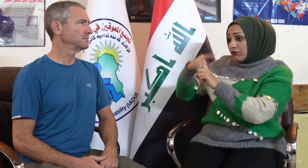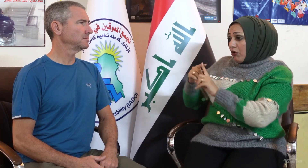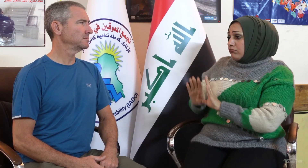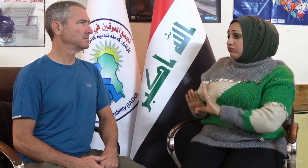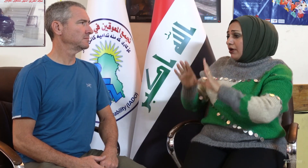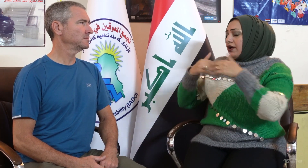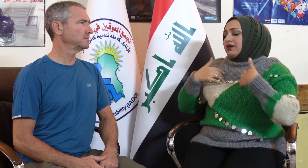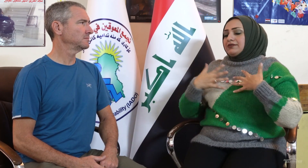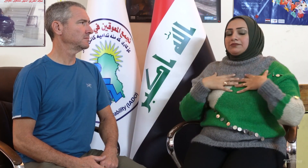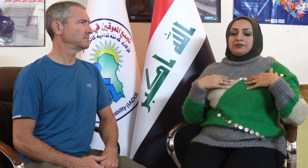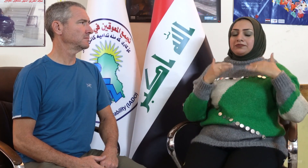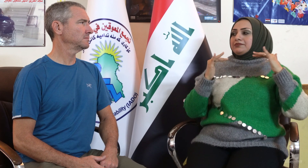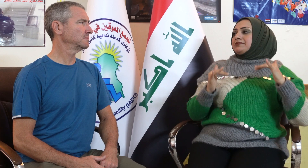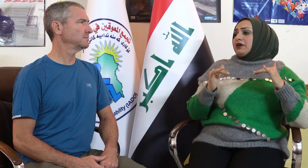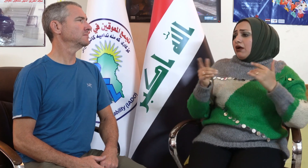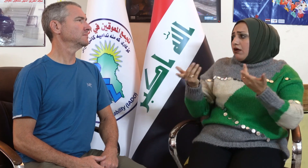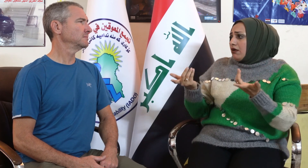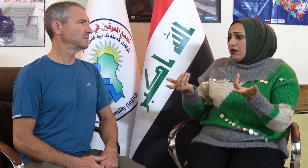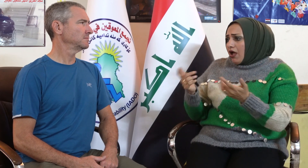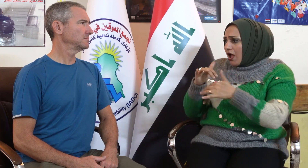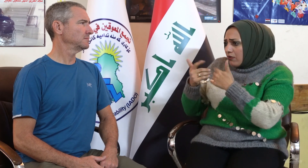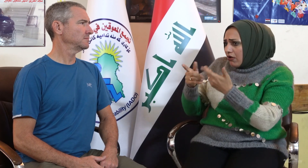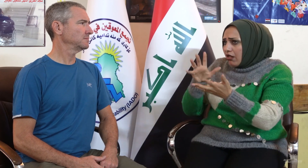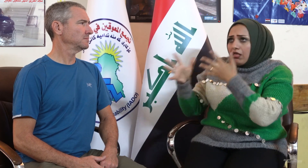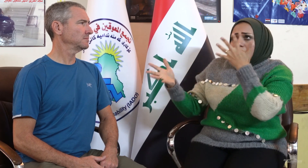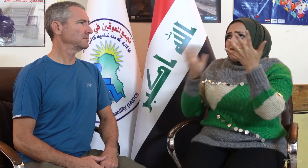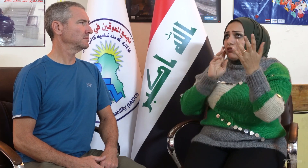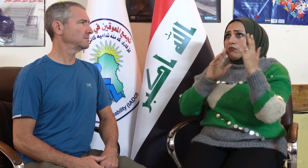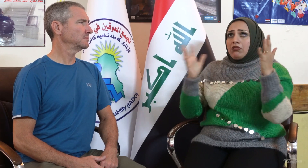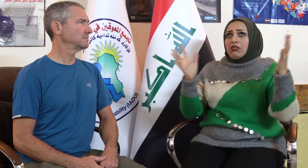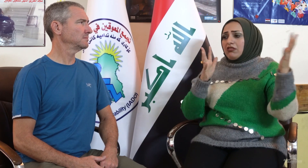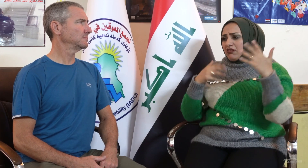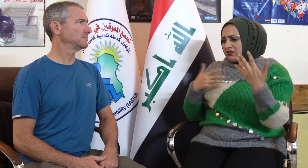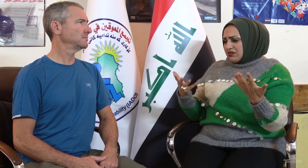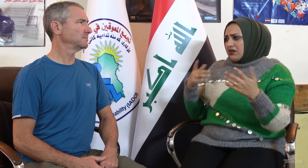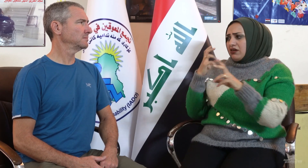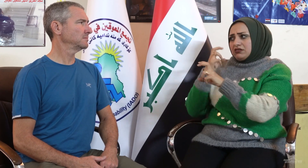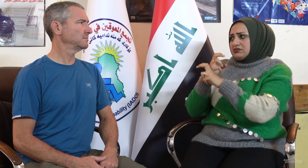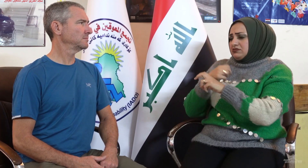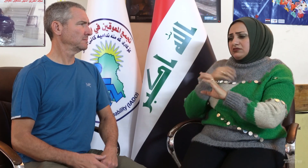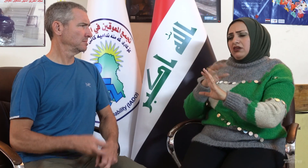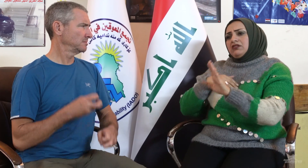and when it comes to Deaf education, that is difficult.